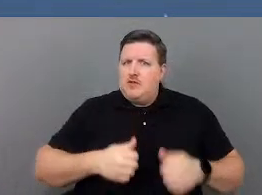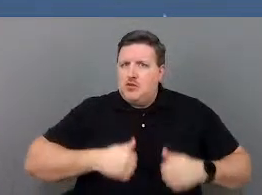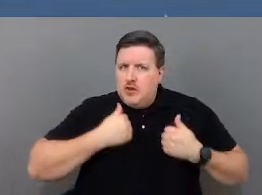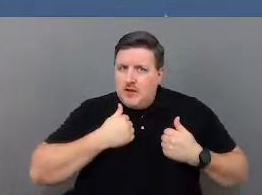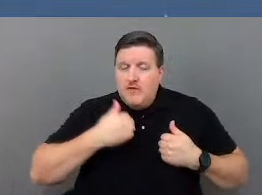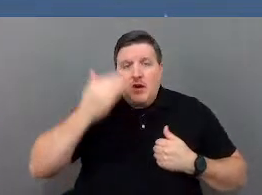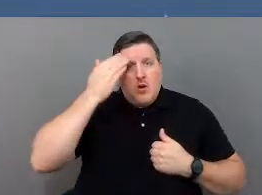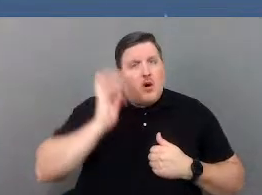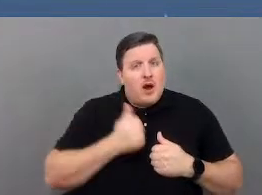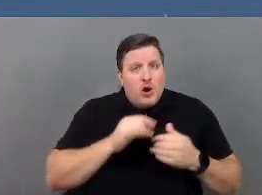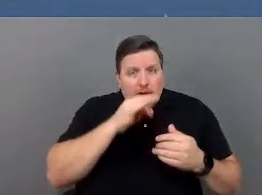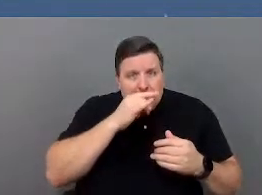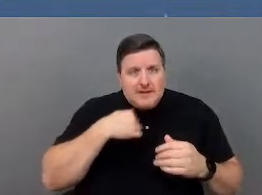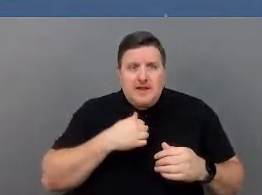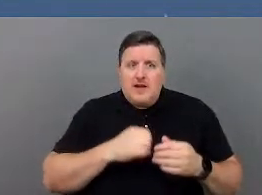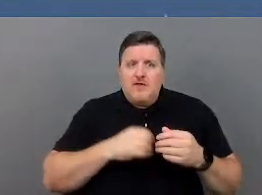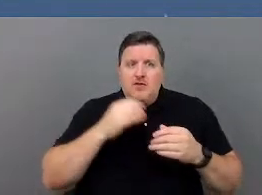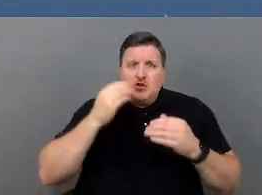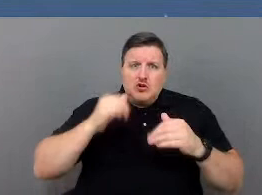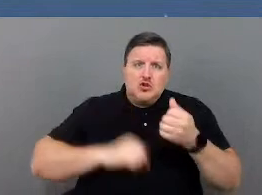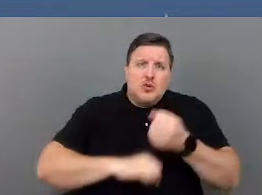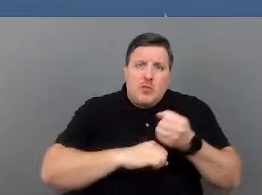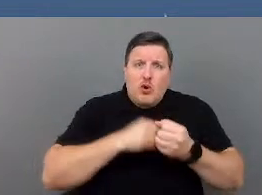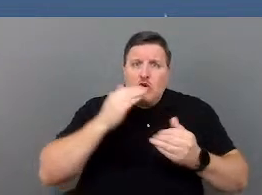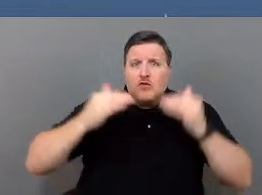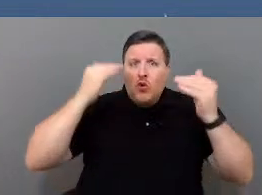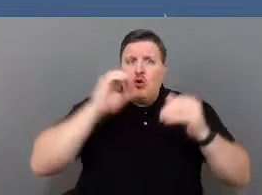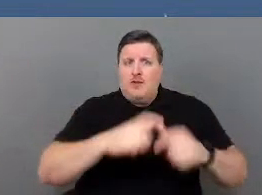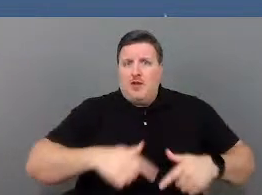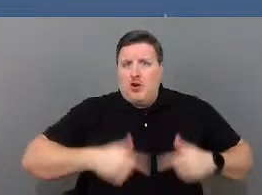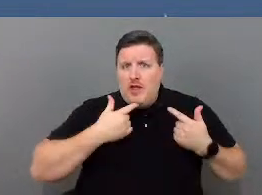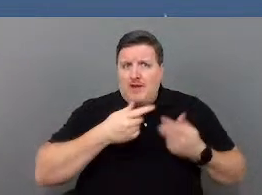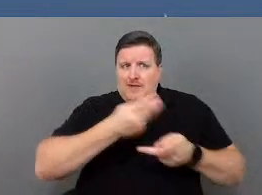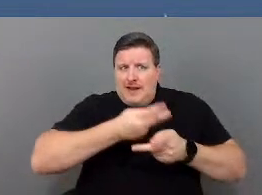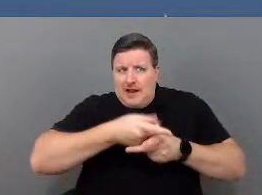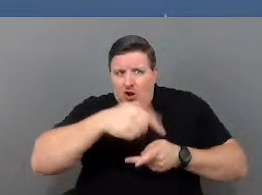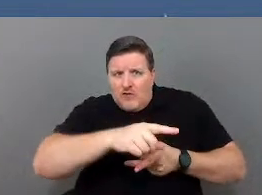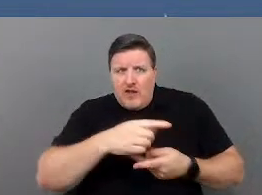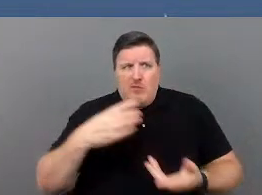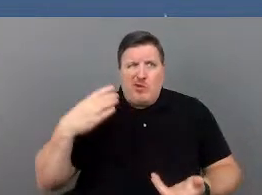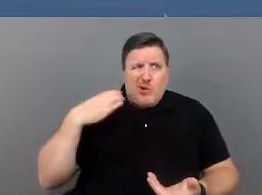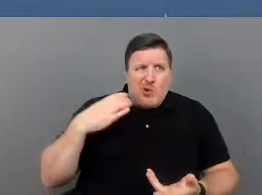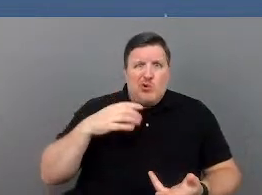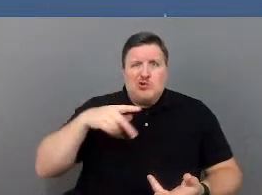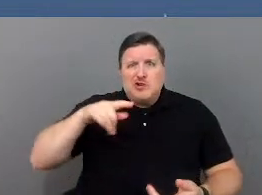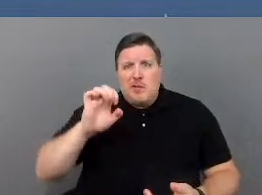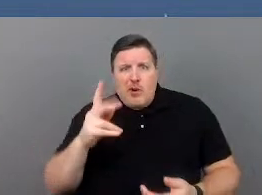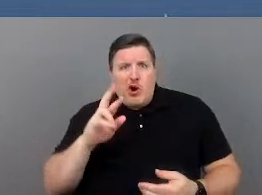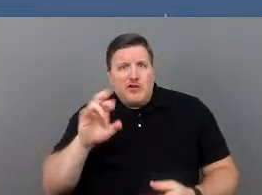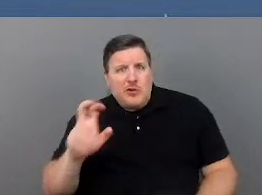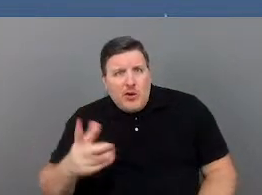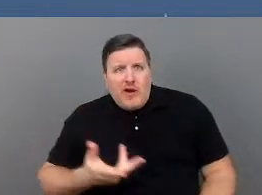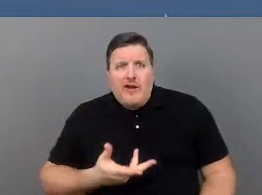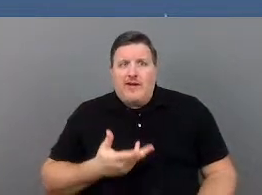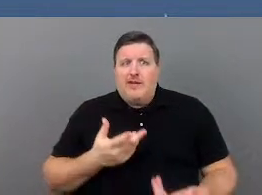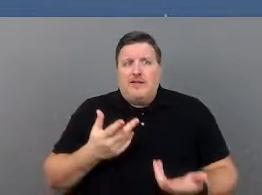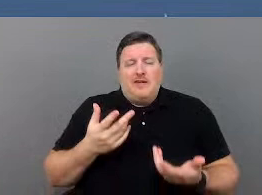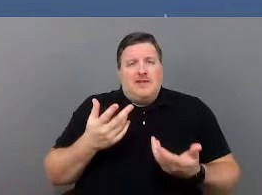HAVE SUPPORTIVE GROWN UPUPS IN THEIR LIVES WHO ARE LOOKING THEM, WHETHER THAT'S A COACH, PARK AND REC STAFF, A TEACHER, STEP UP INTERNSHIP SUPERVISOR, A PARENT OR OTHER LOVED ONE.